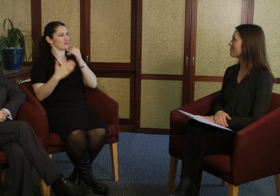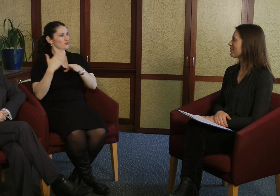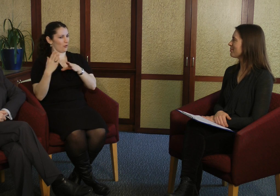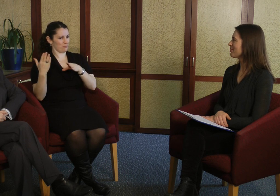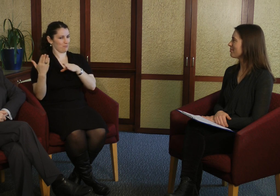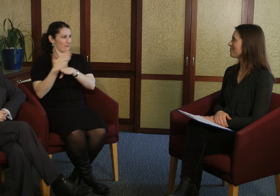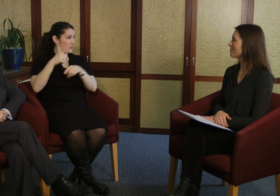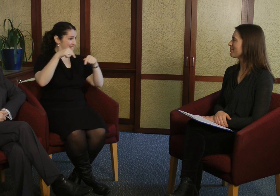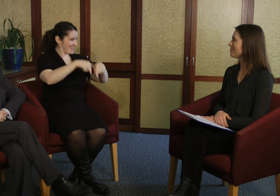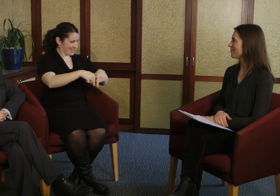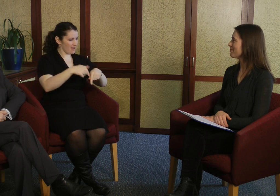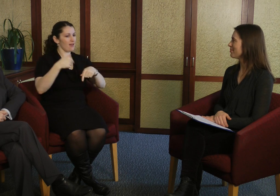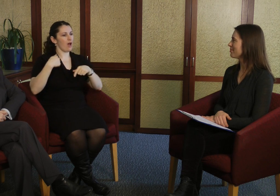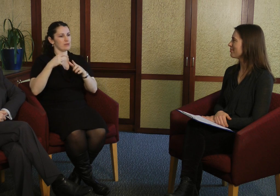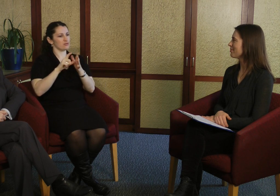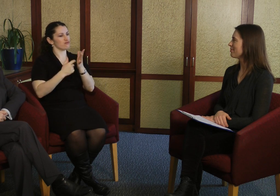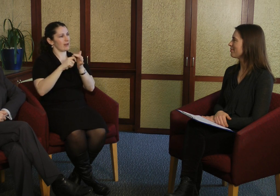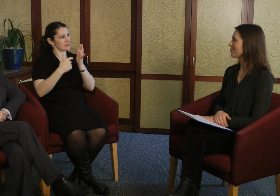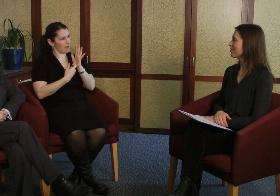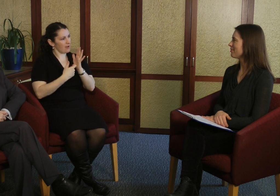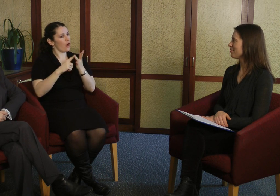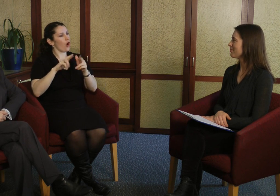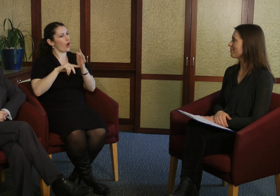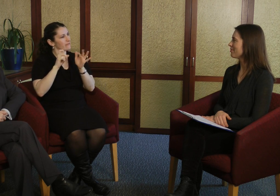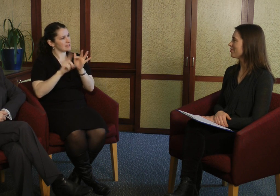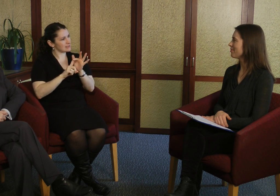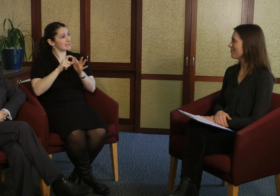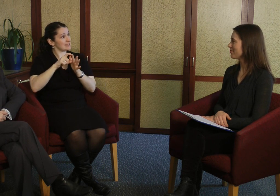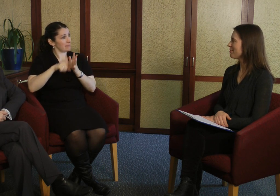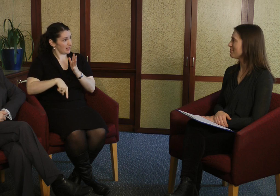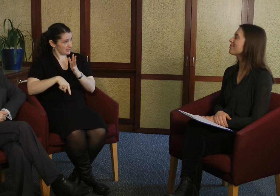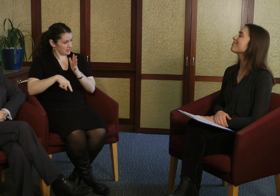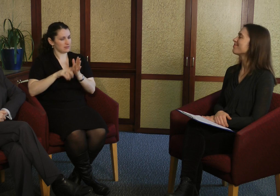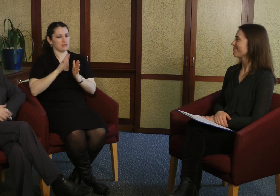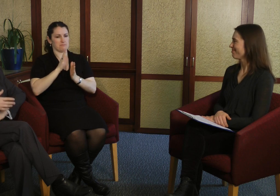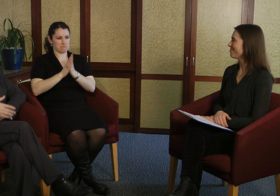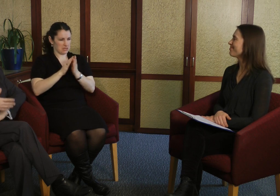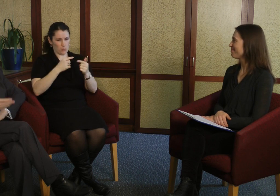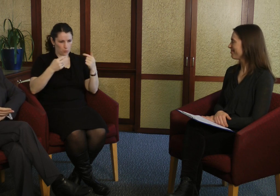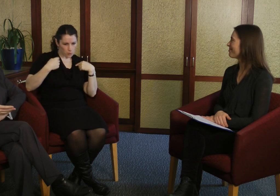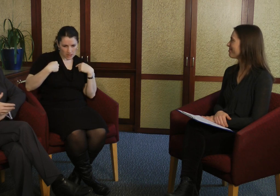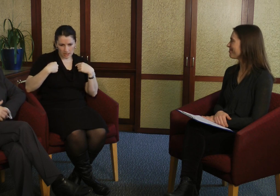as the Director of the Office for Disability. So we were responsible for policy development